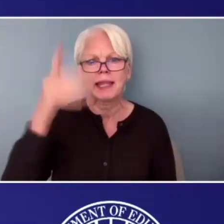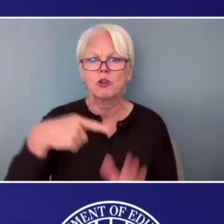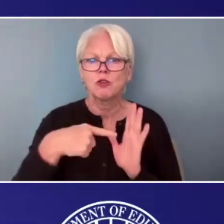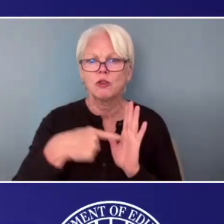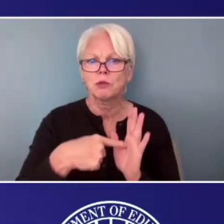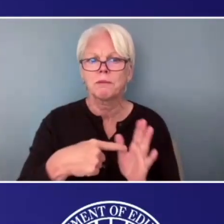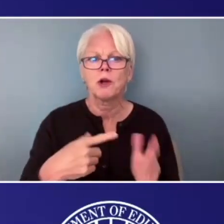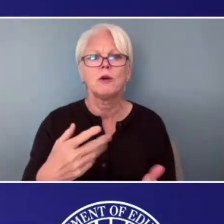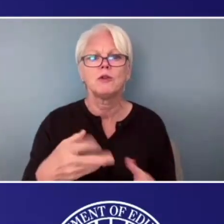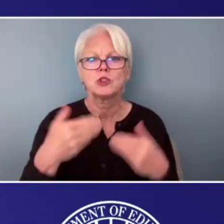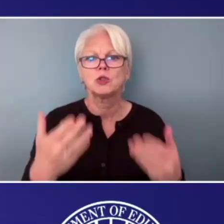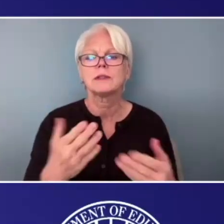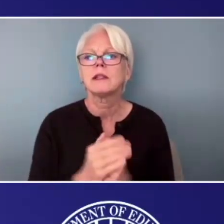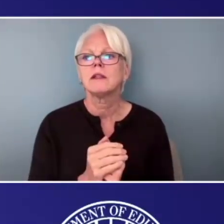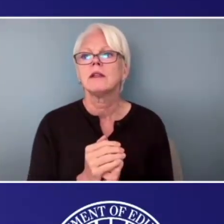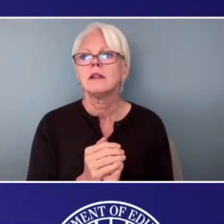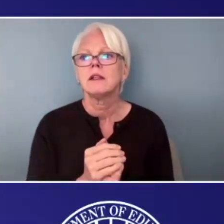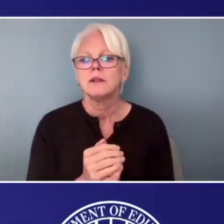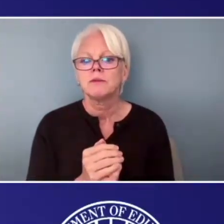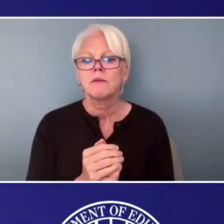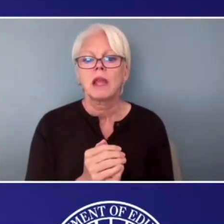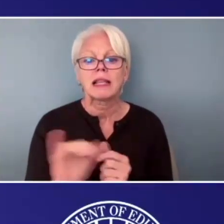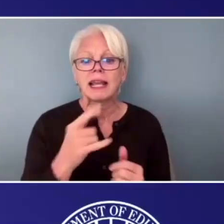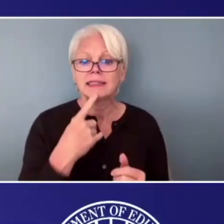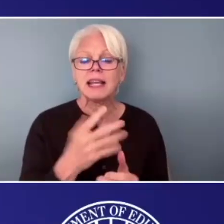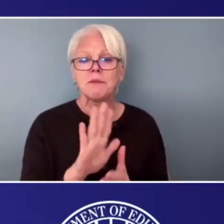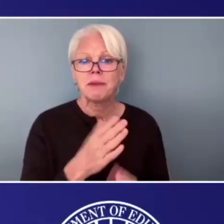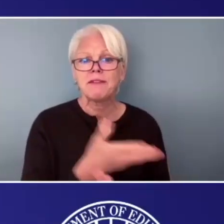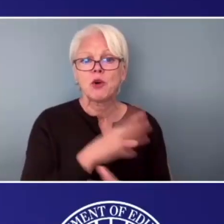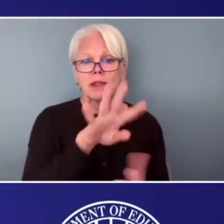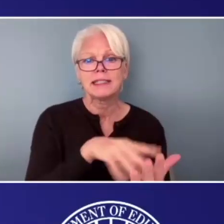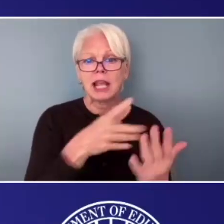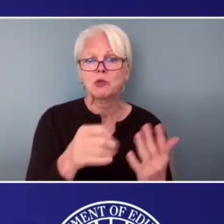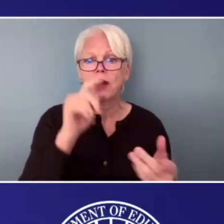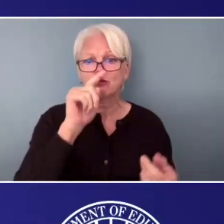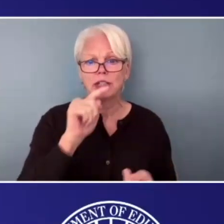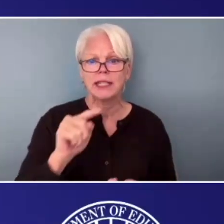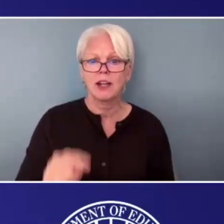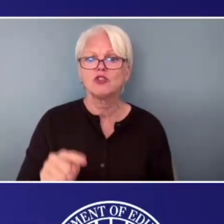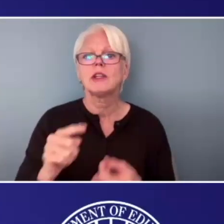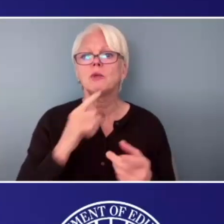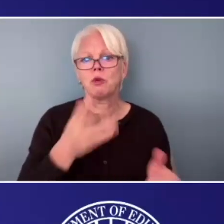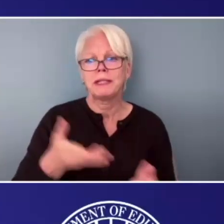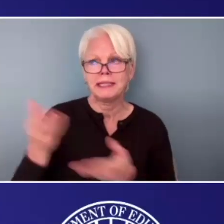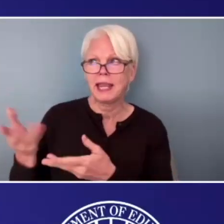The schedule -- like I've said before, the schedule of reductions is going to be taken back and tweaked based on this. So we're not really going to go over what